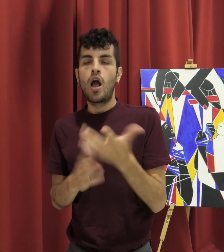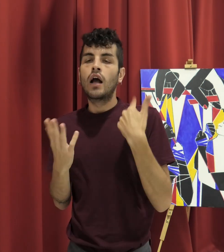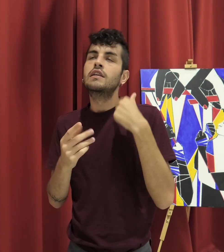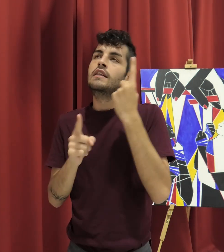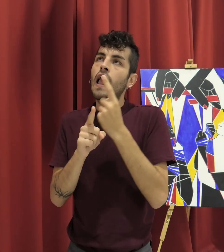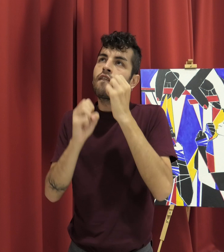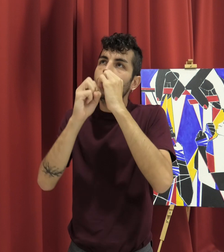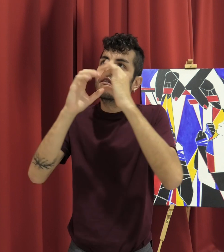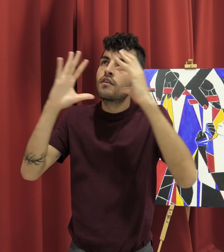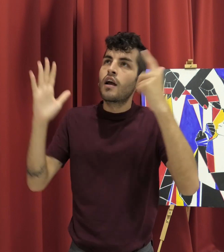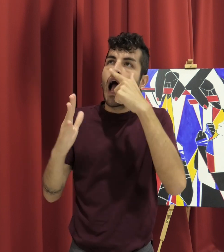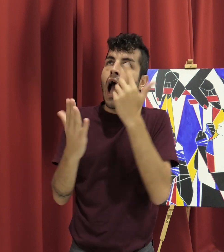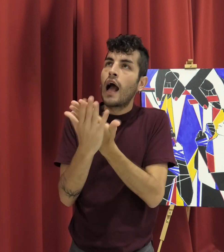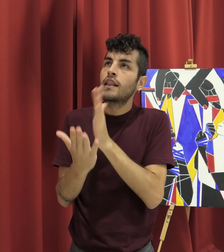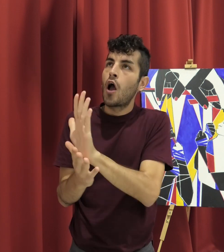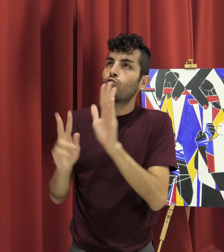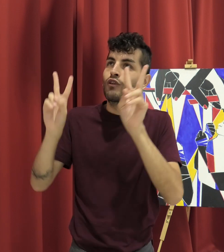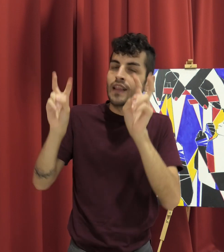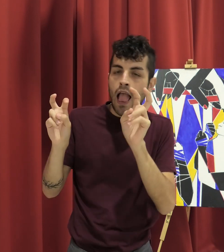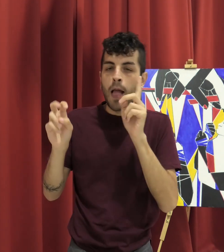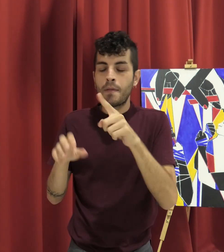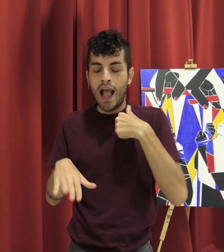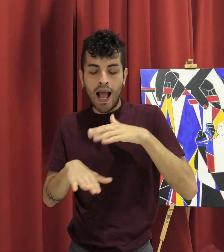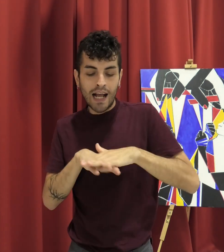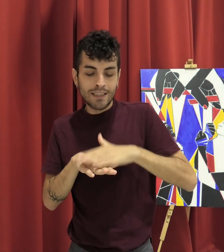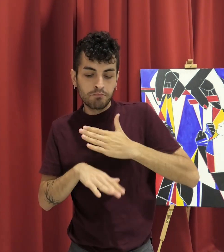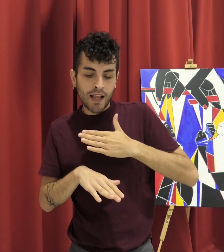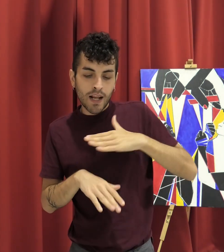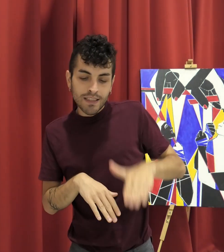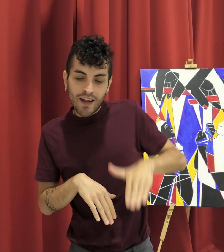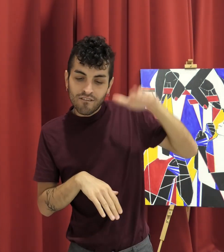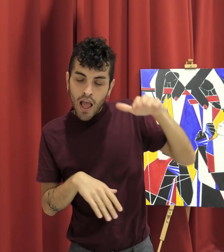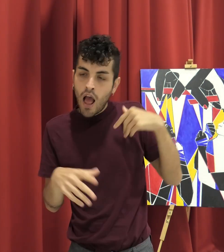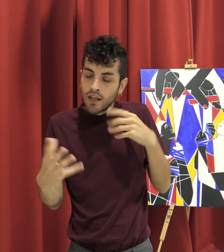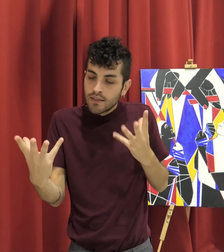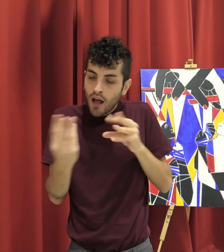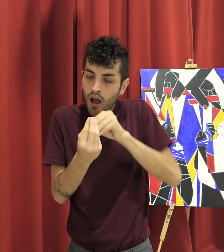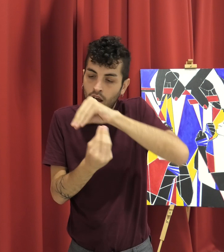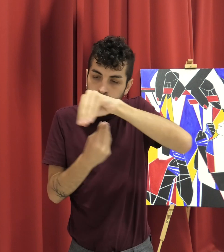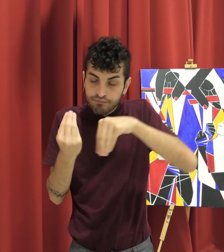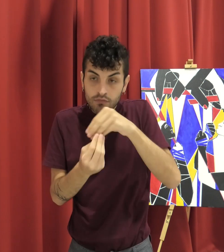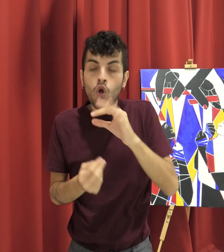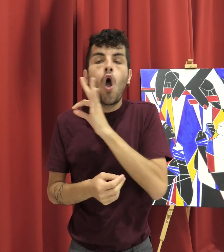In these cases, I have to think about how to connect the requested theme to episodes from my childhood,